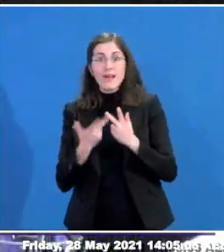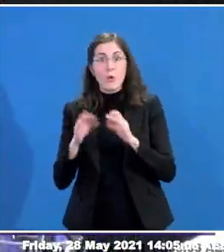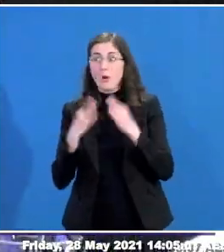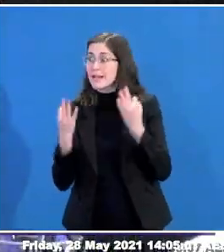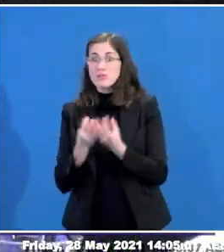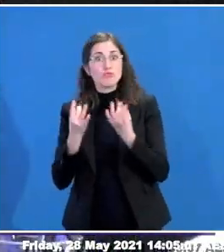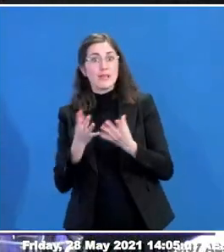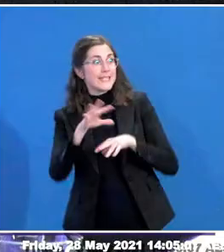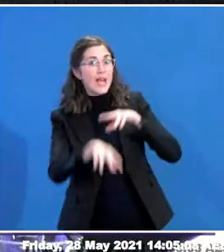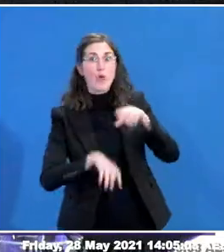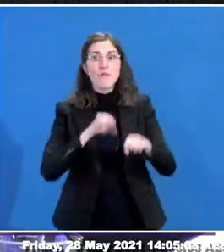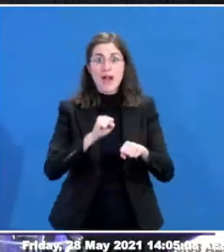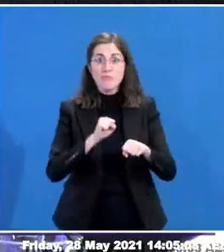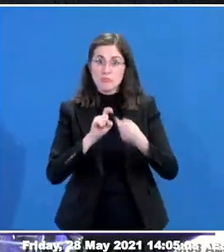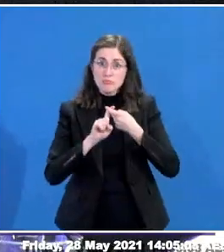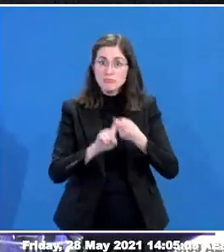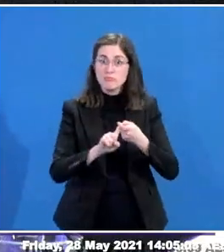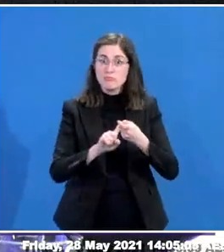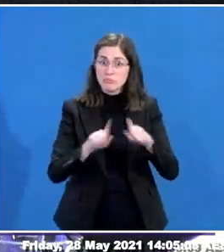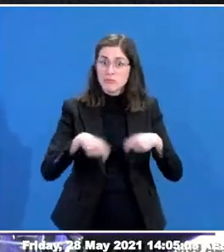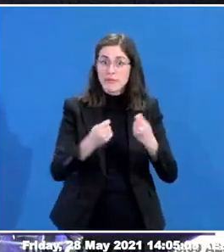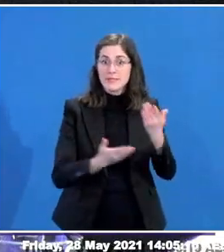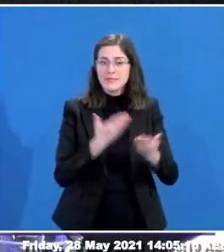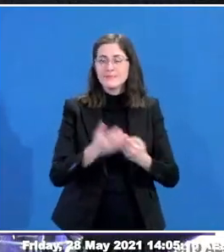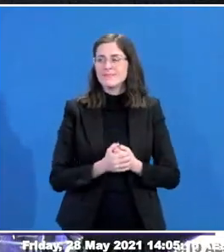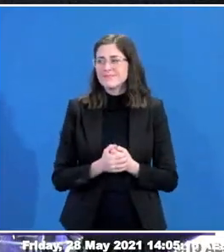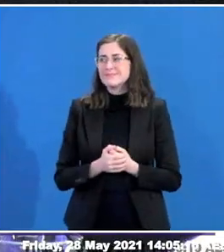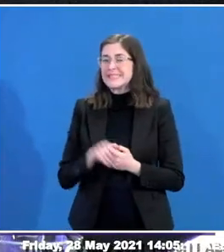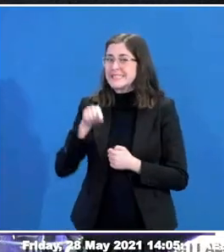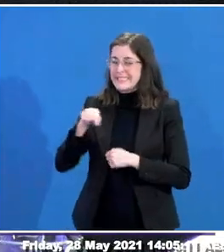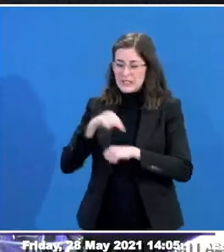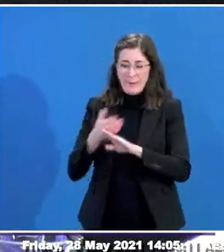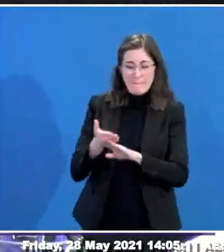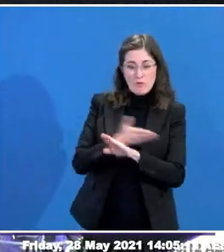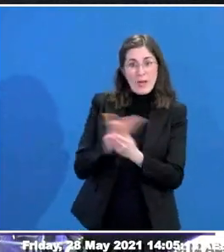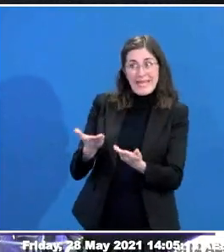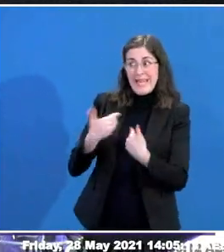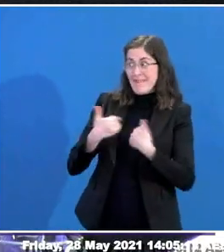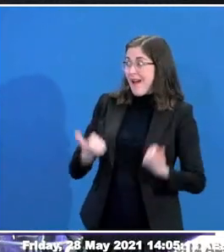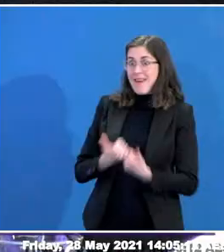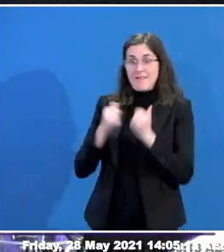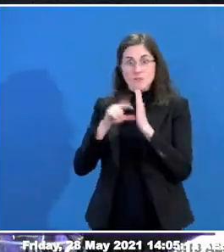MR McNAUGHTON: It provides time for us to find and secure alternate accommodation. I guess that is the intent of that period.